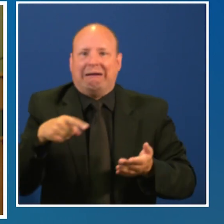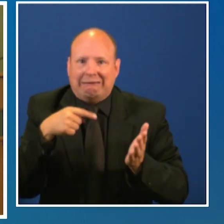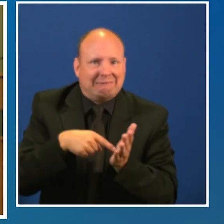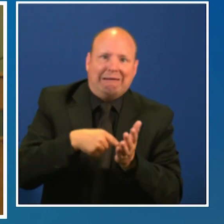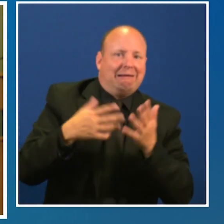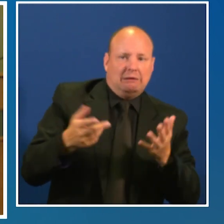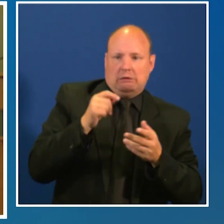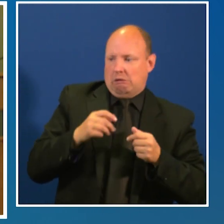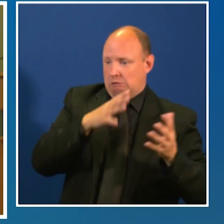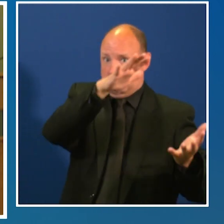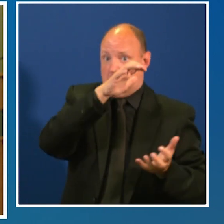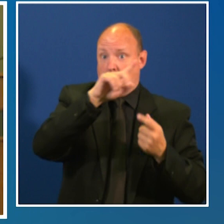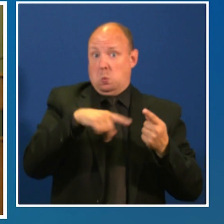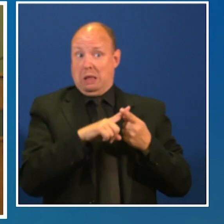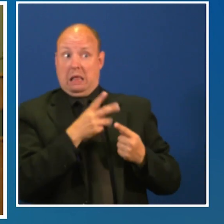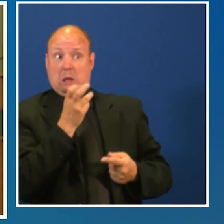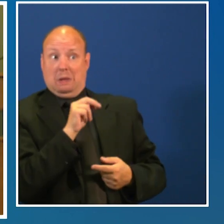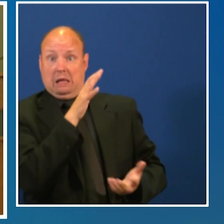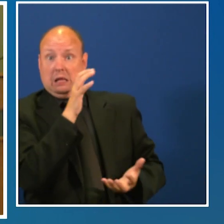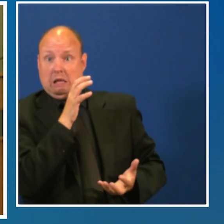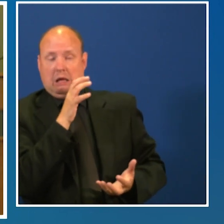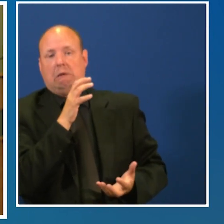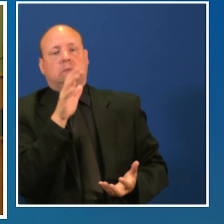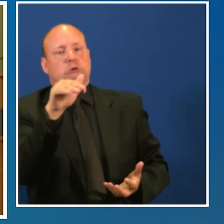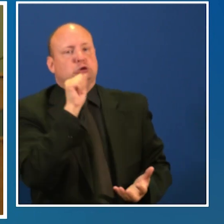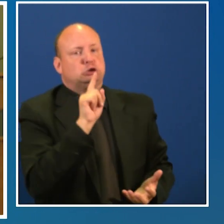we'll share details as soon as they are available. But for now,